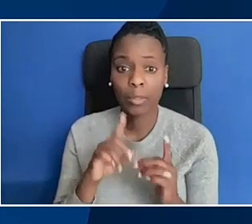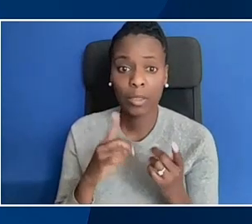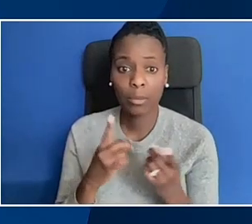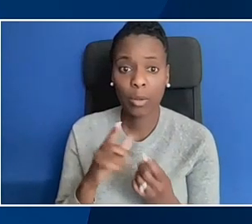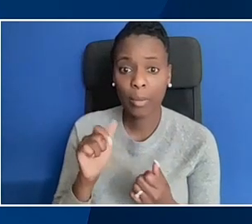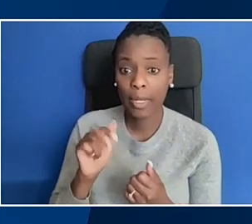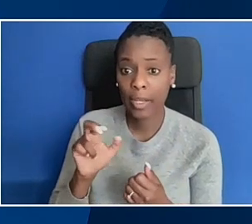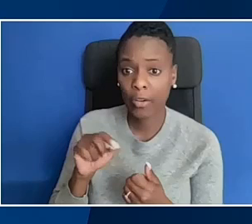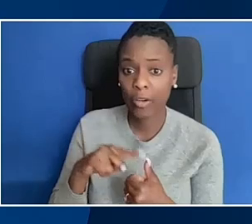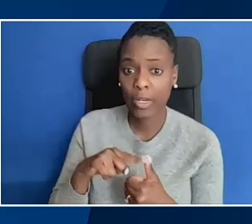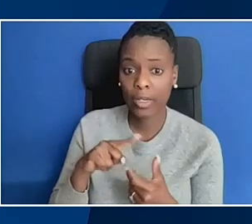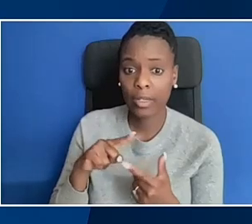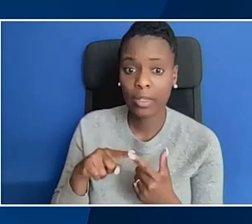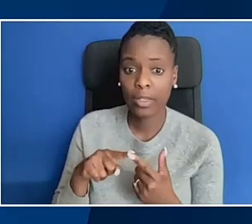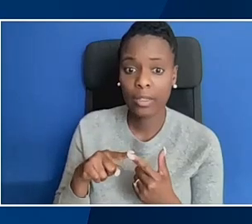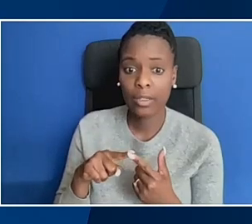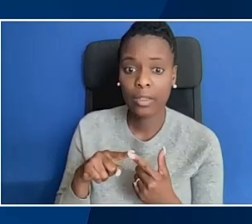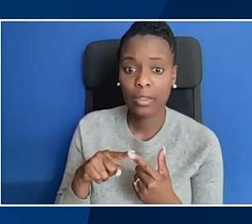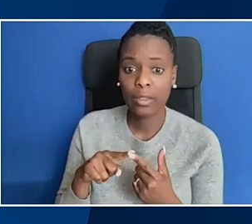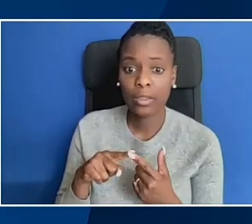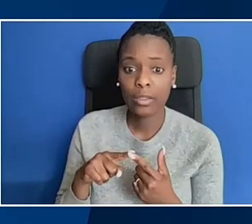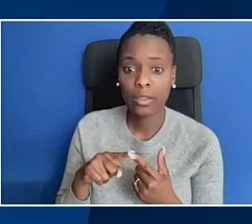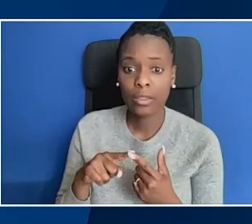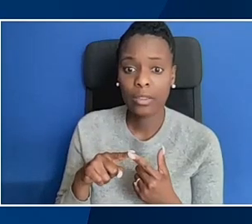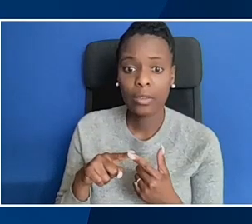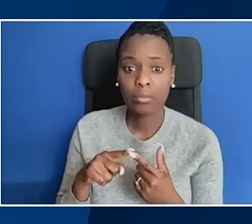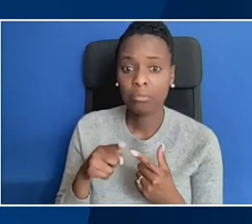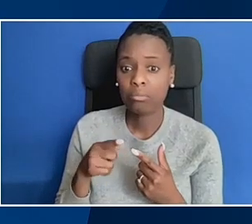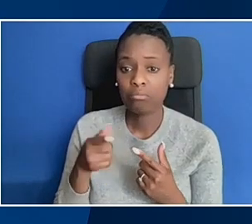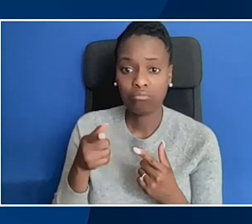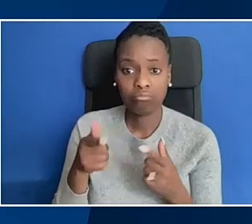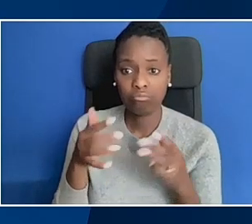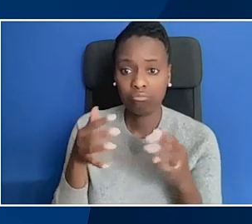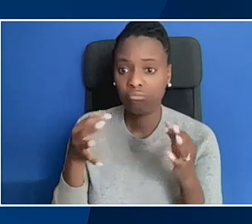It's their choice. Okay. Aaron?